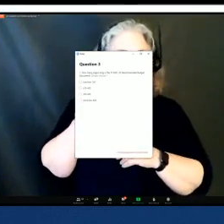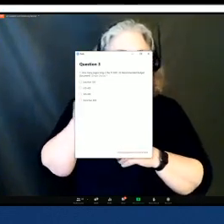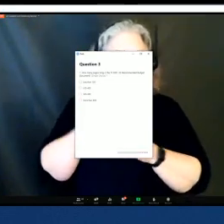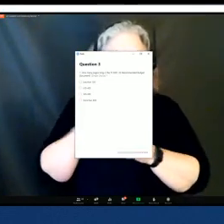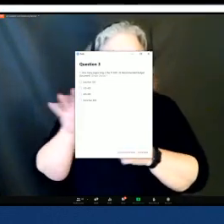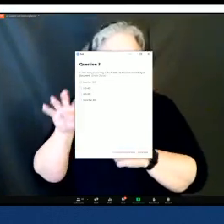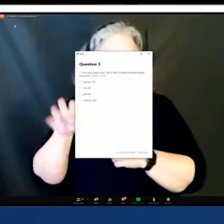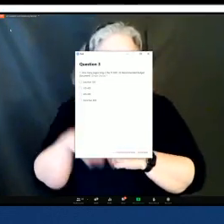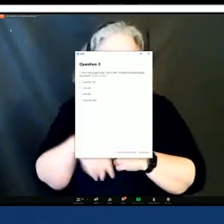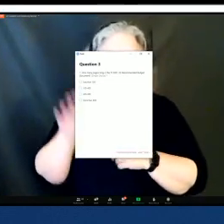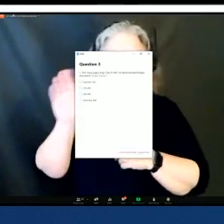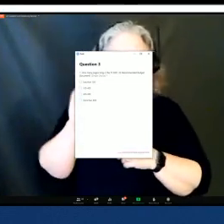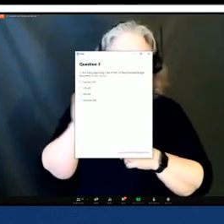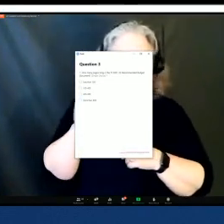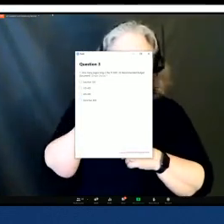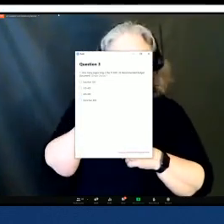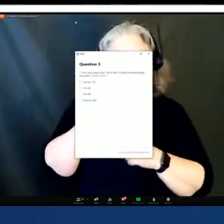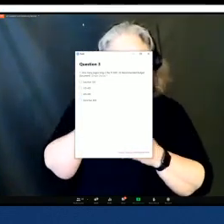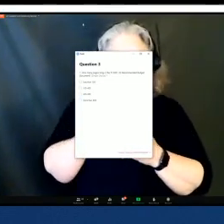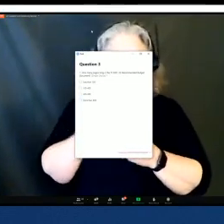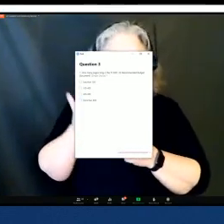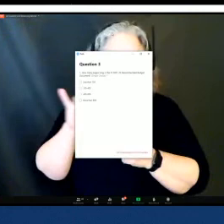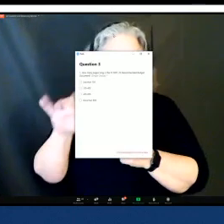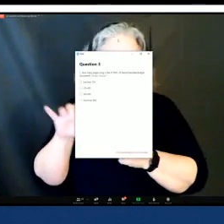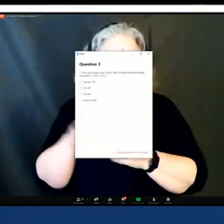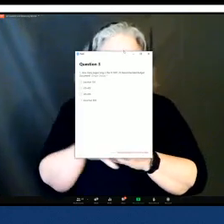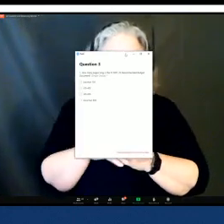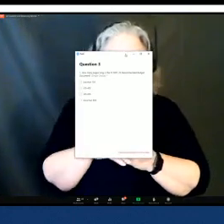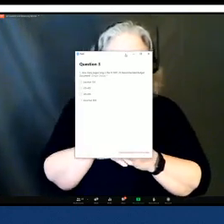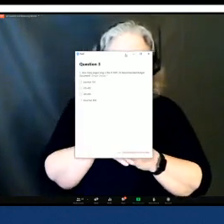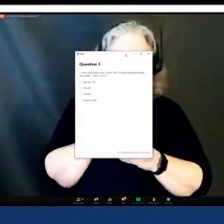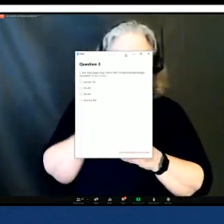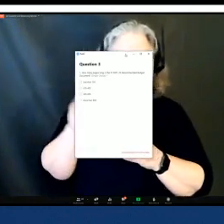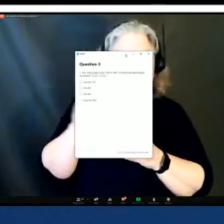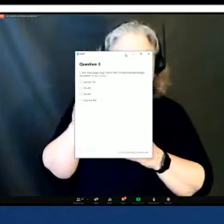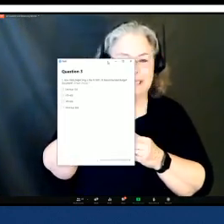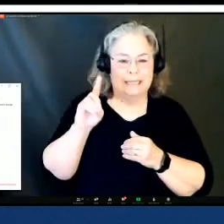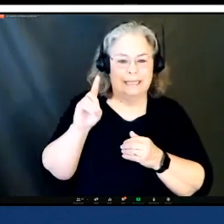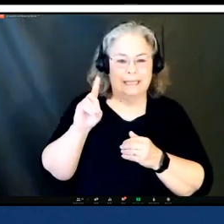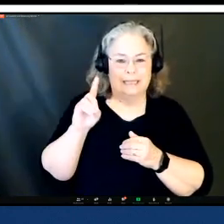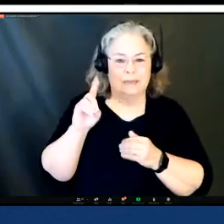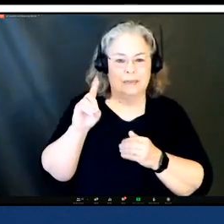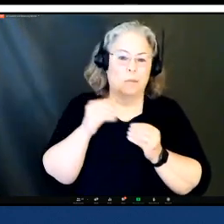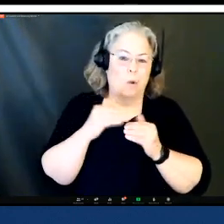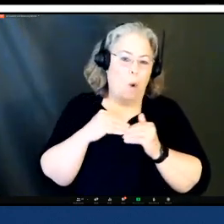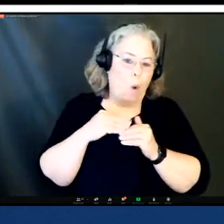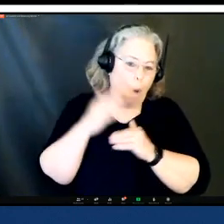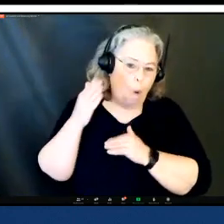C, 400 to 800 d more than 800.